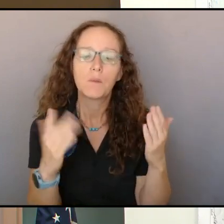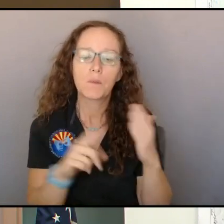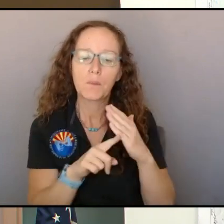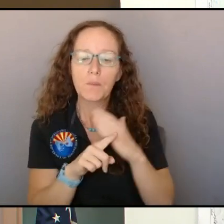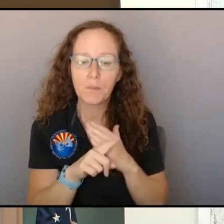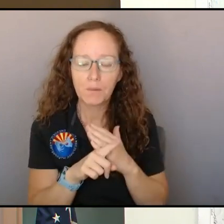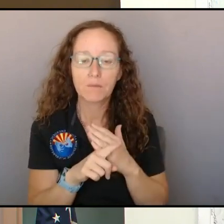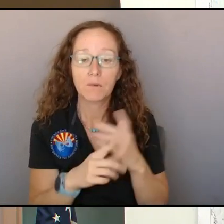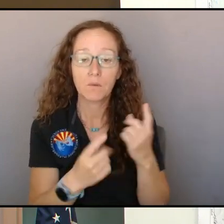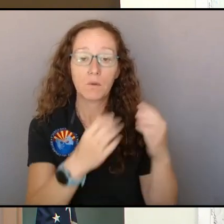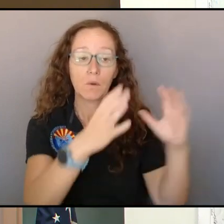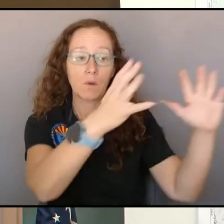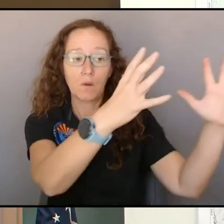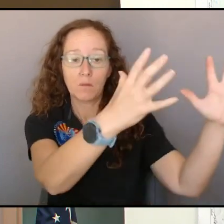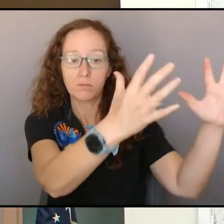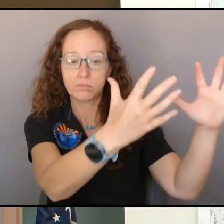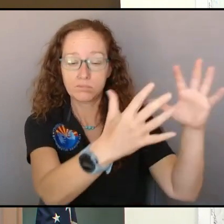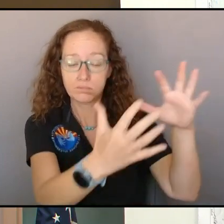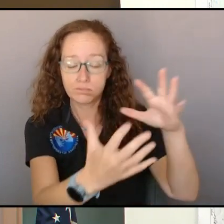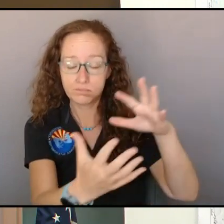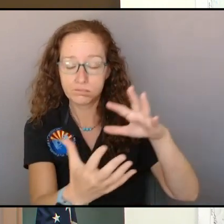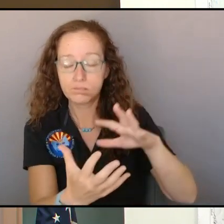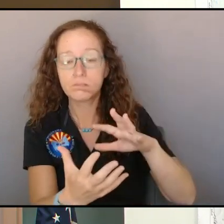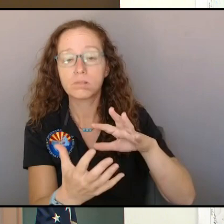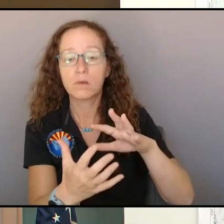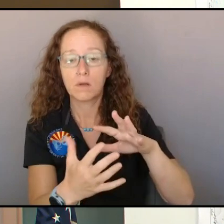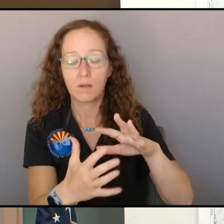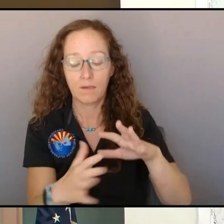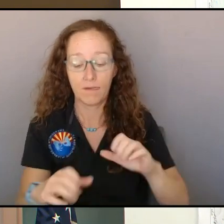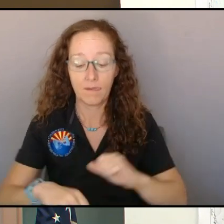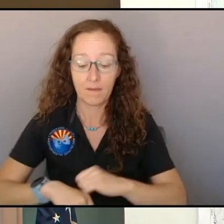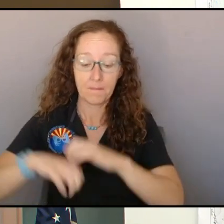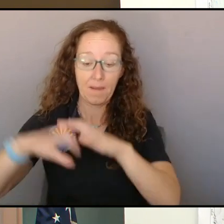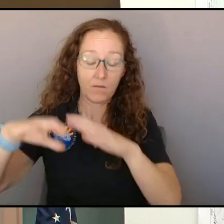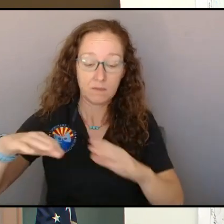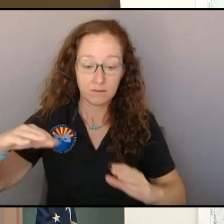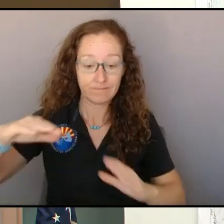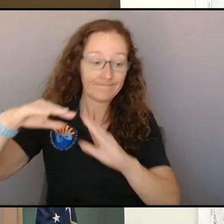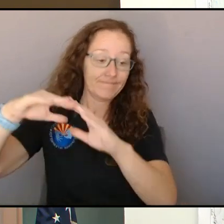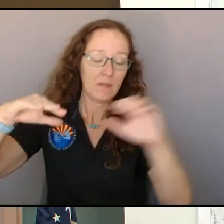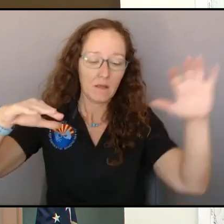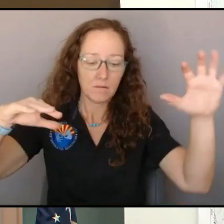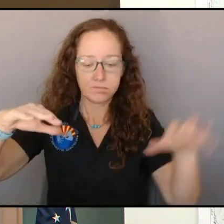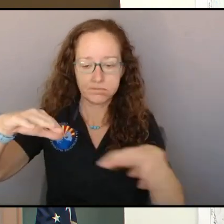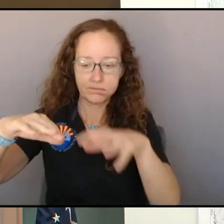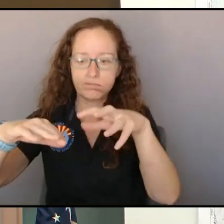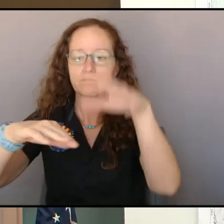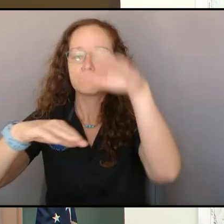up against that spine, and started spilling over into the Pecos Valley areas west of the spine where we have a lot of